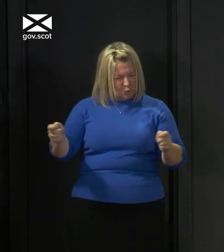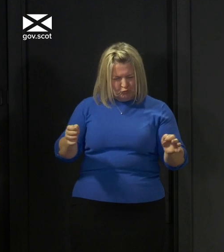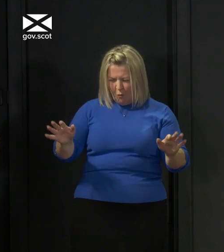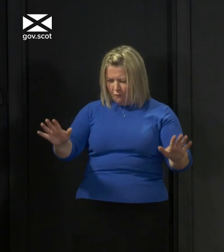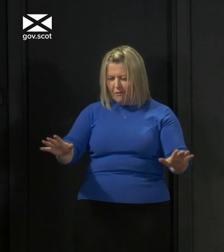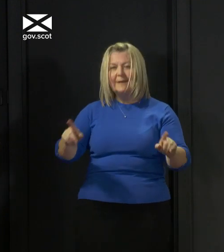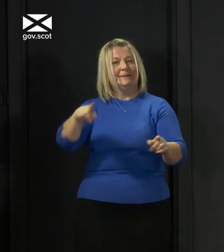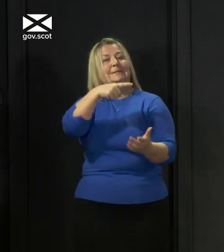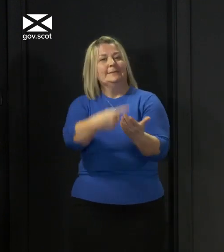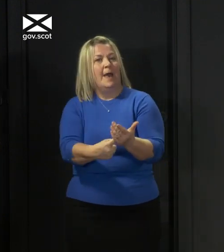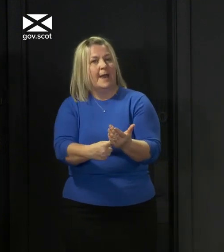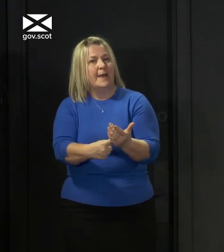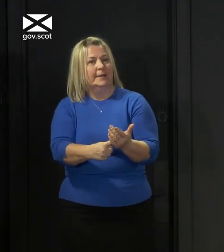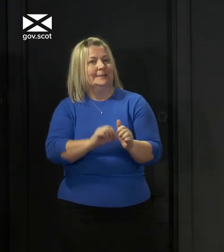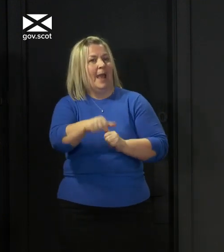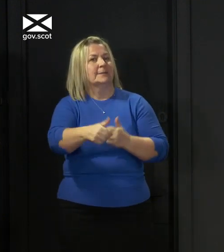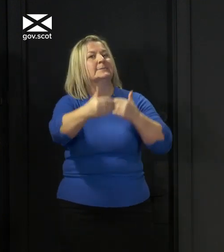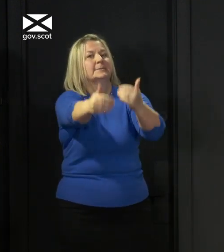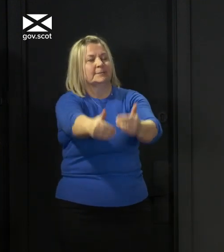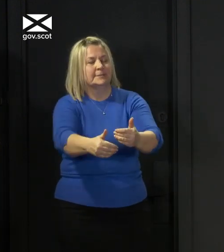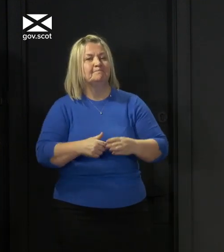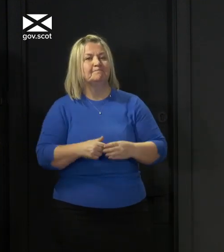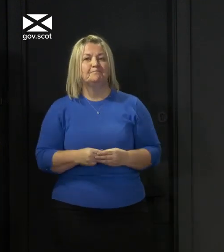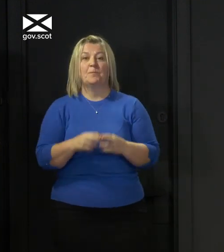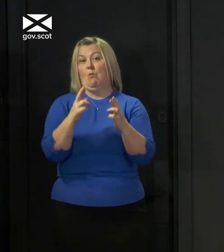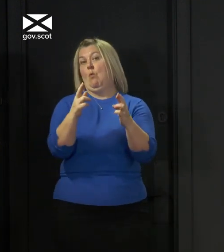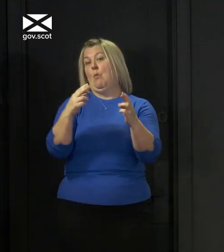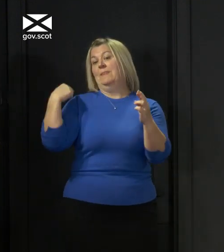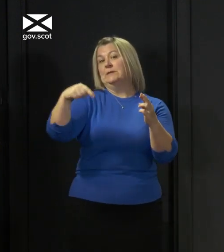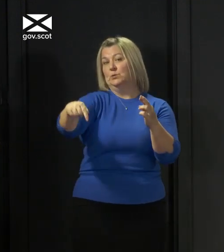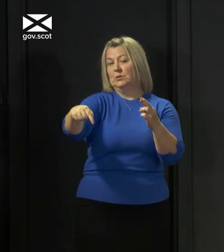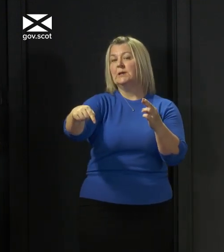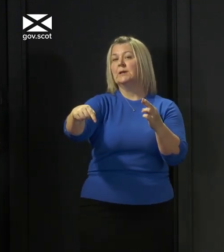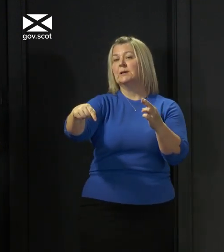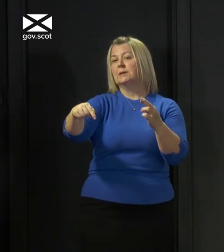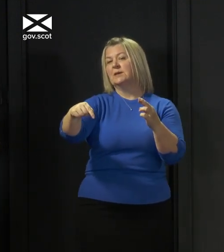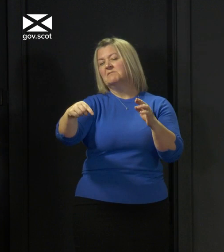will be setting out hopefully later this week but certainly over the next number